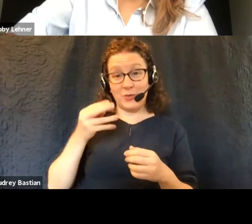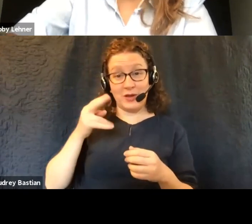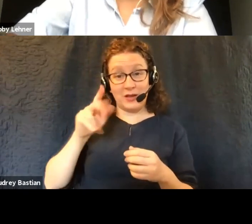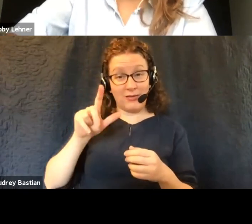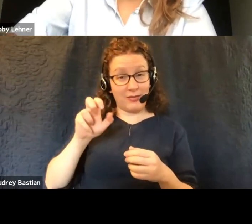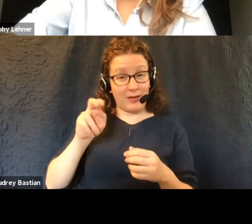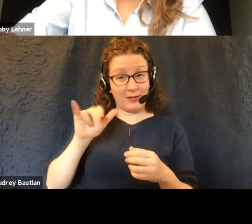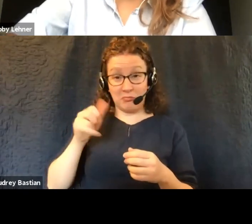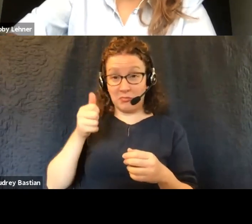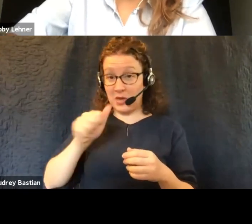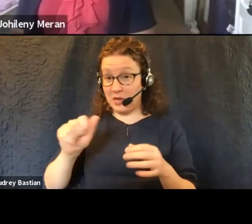or questions in the chat?